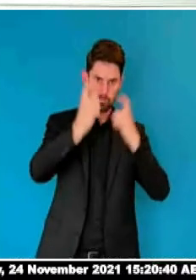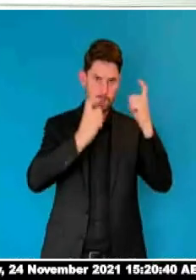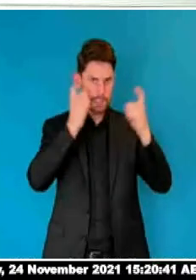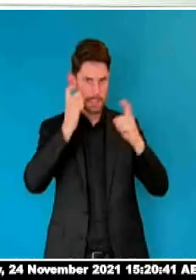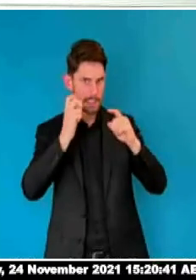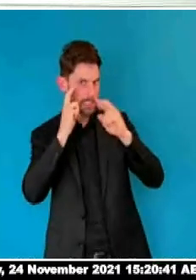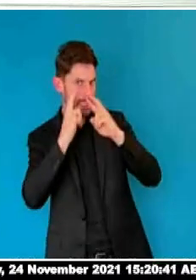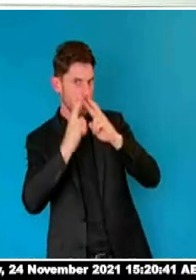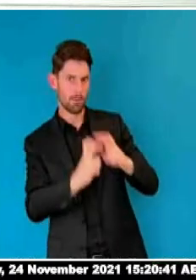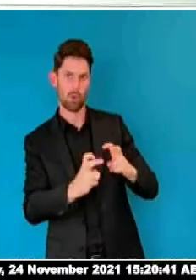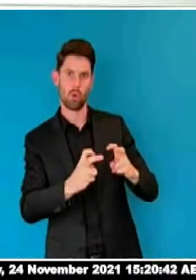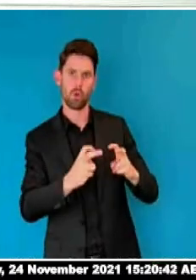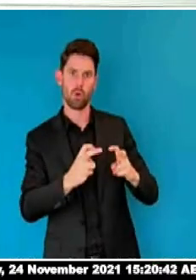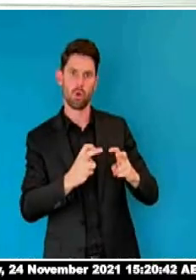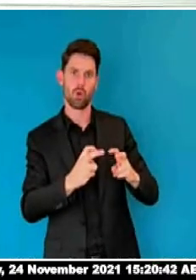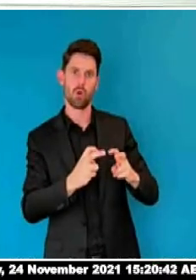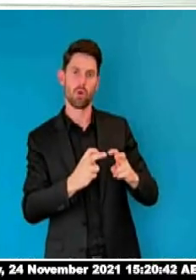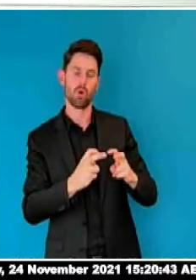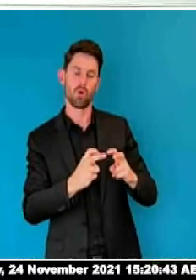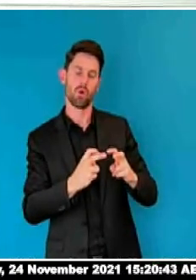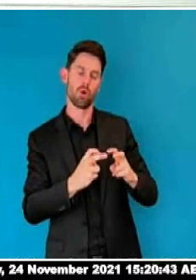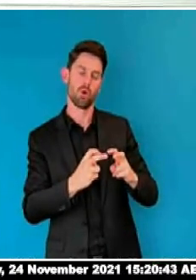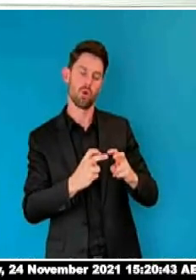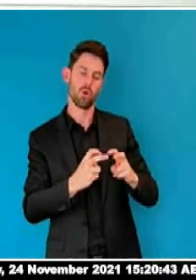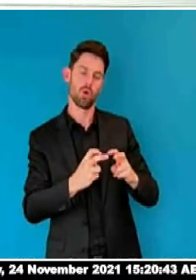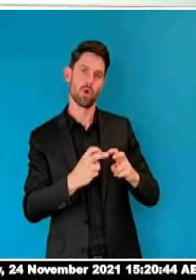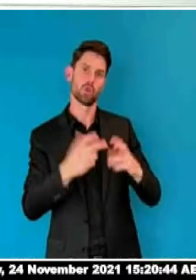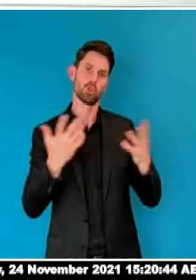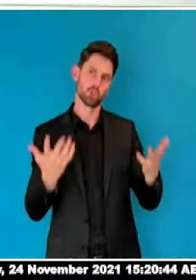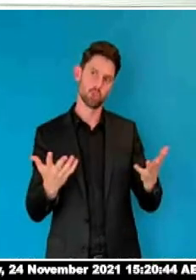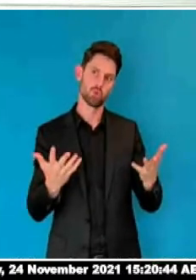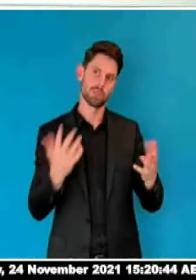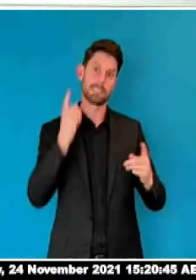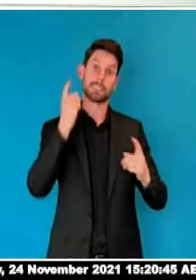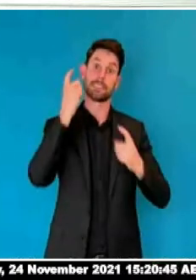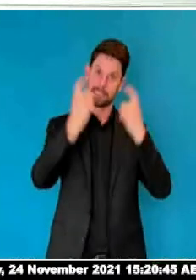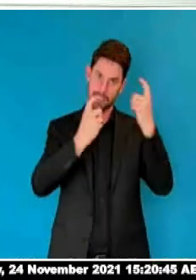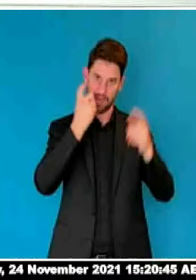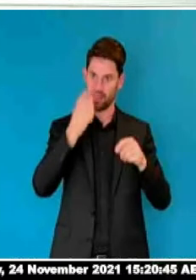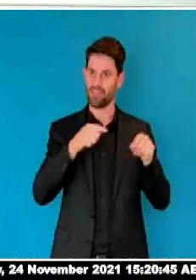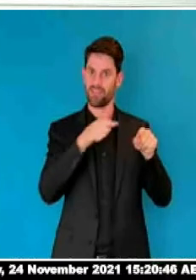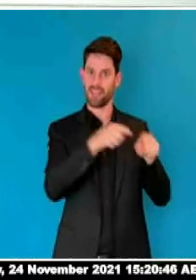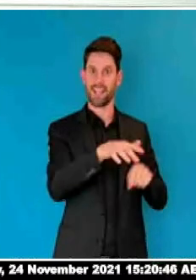order to look at and address the anomaly that you've identified.